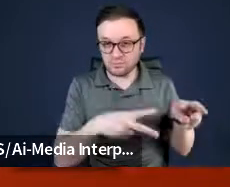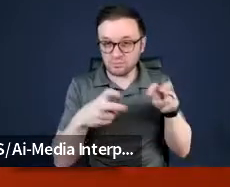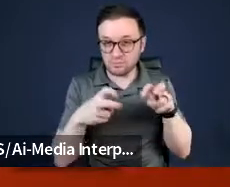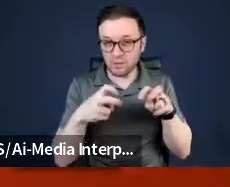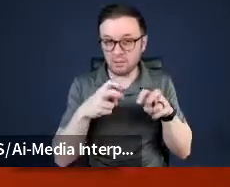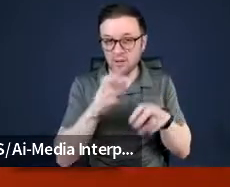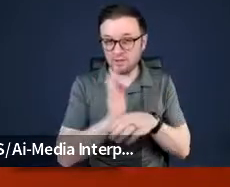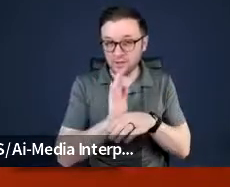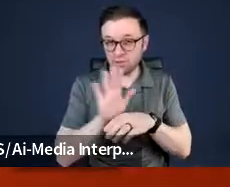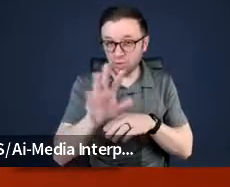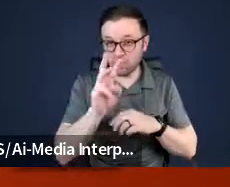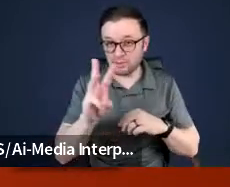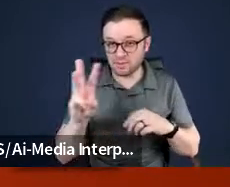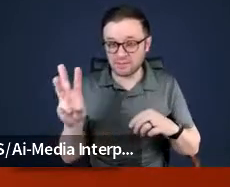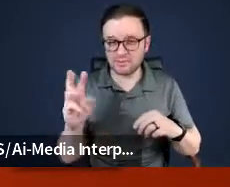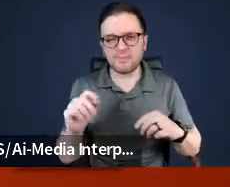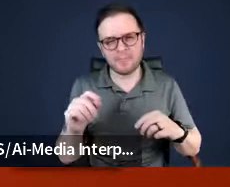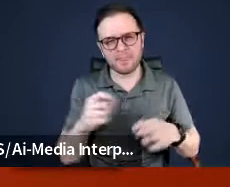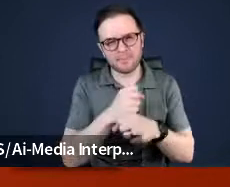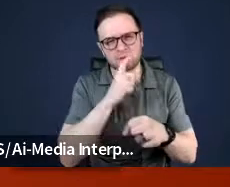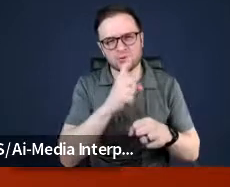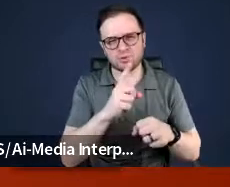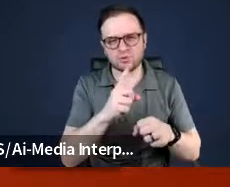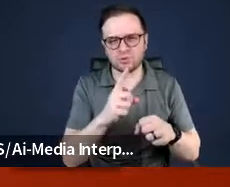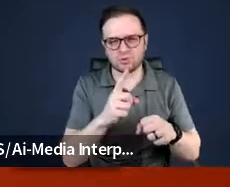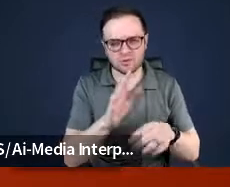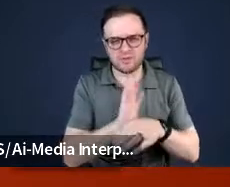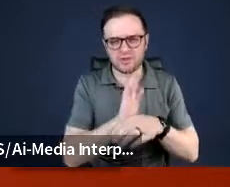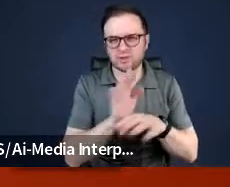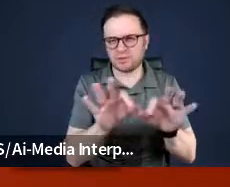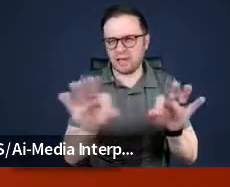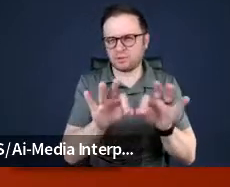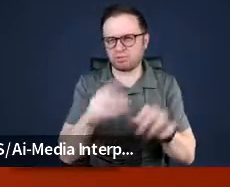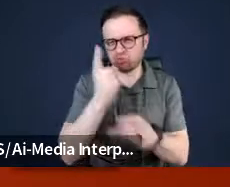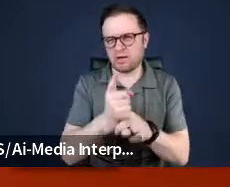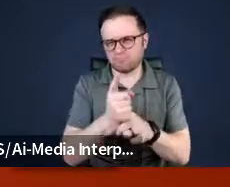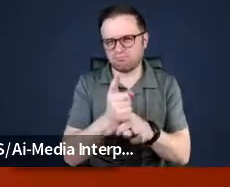probably going to be 60 or 70% accurate? If you are uploading YouTube video to your site